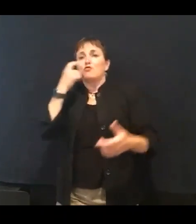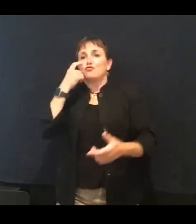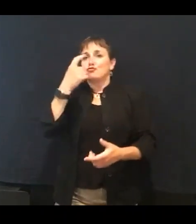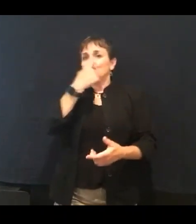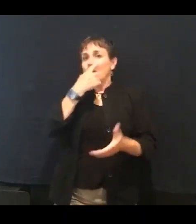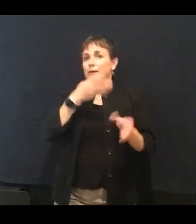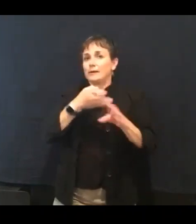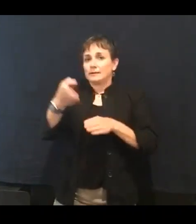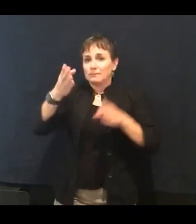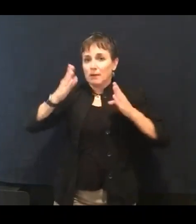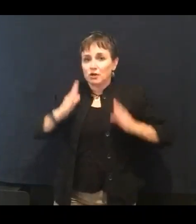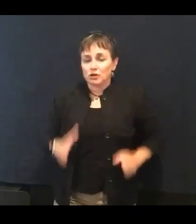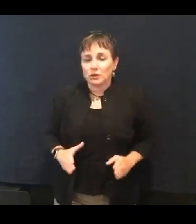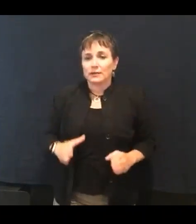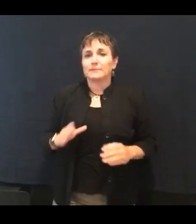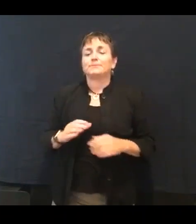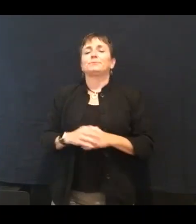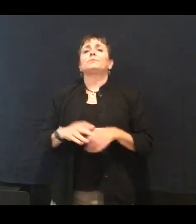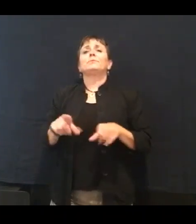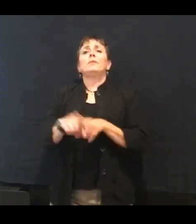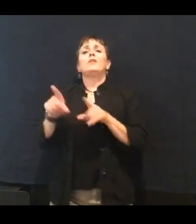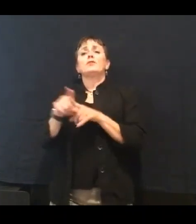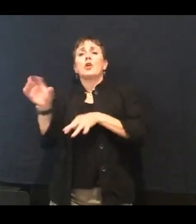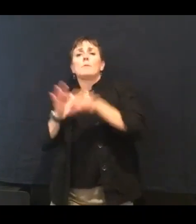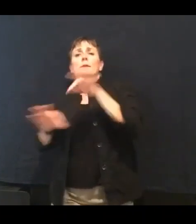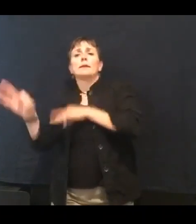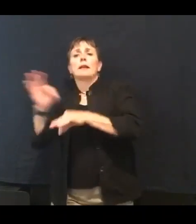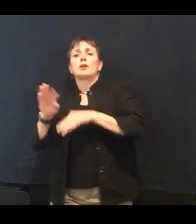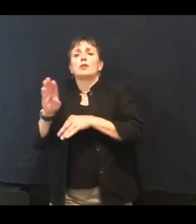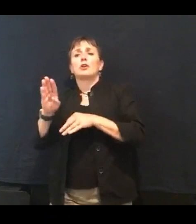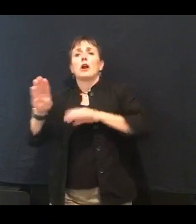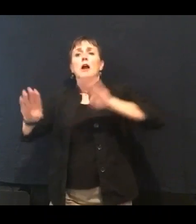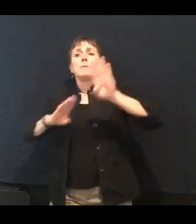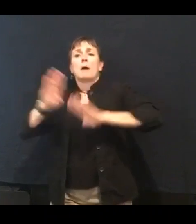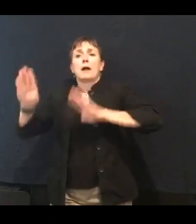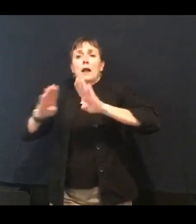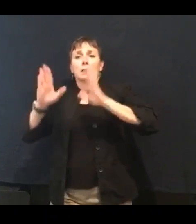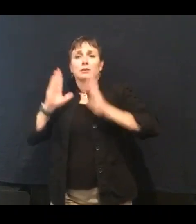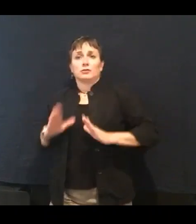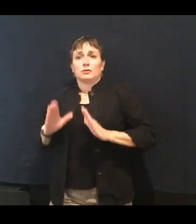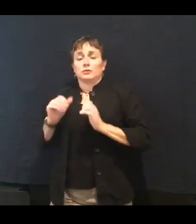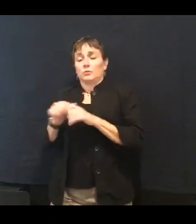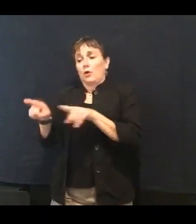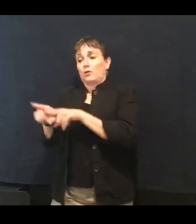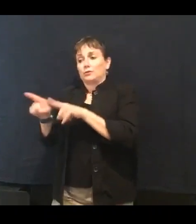a molecular biologist with expertise in otolaryngology, began